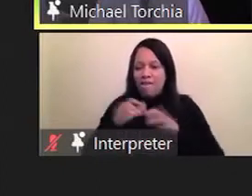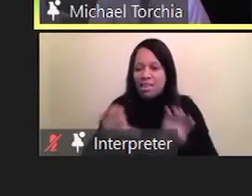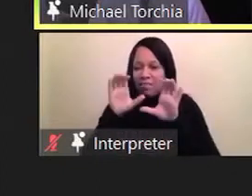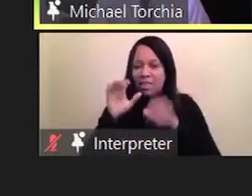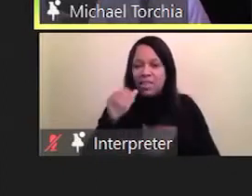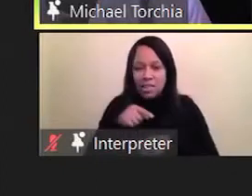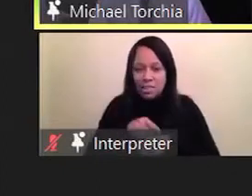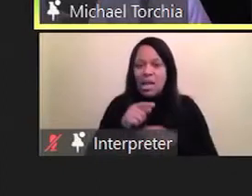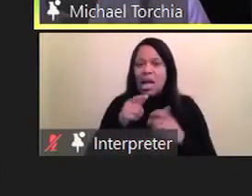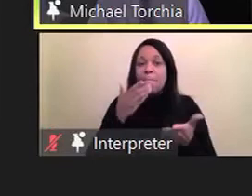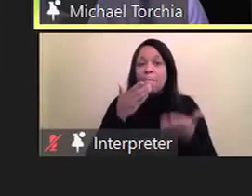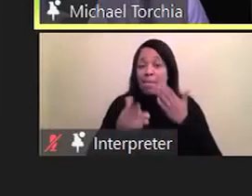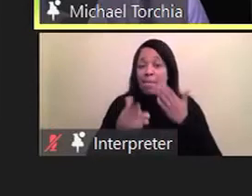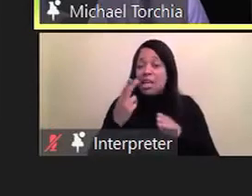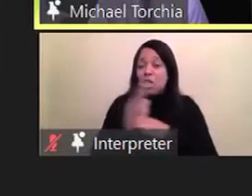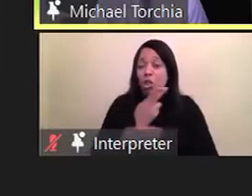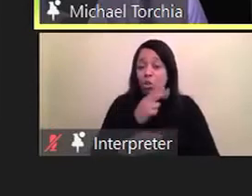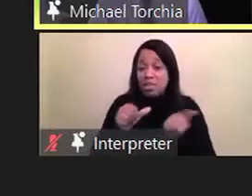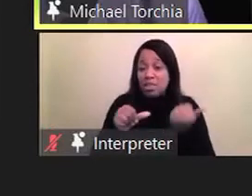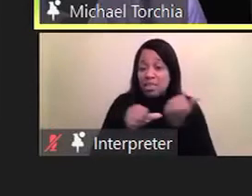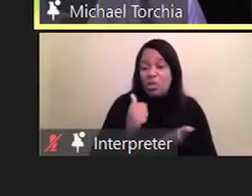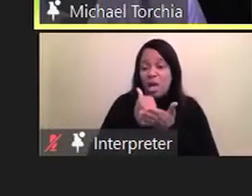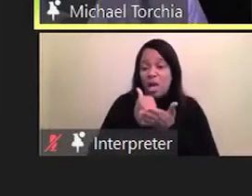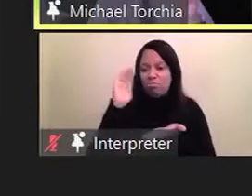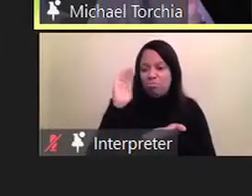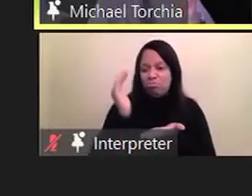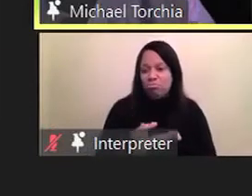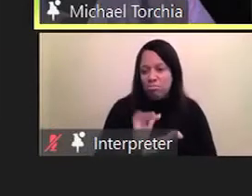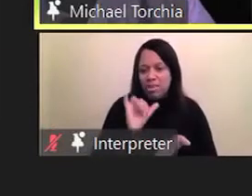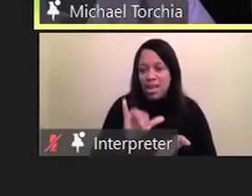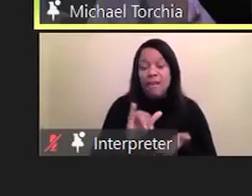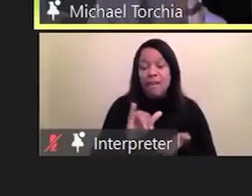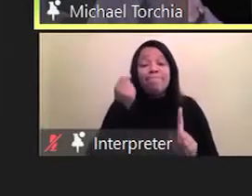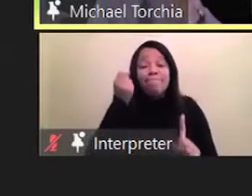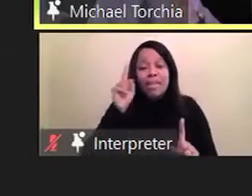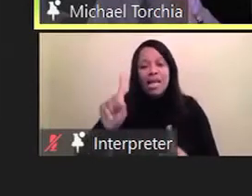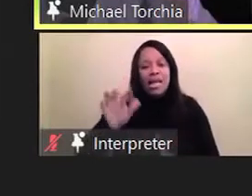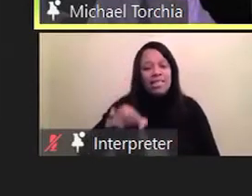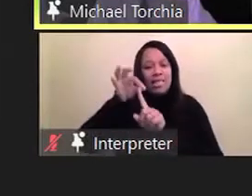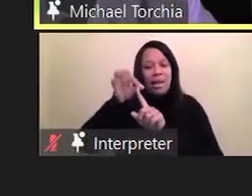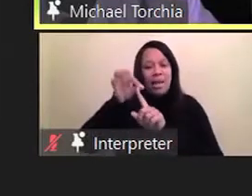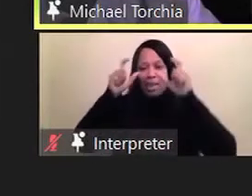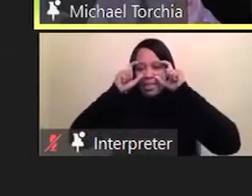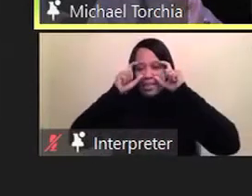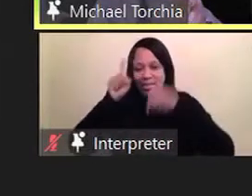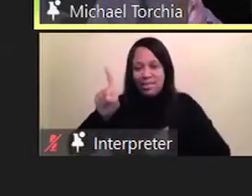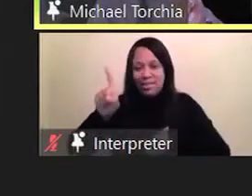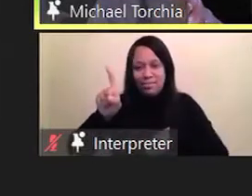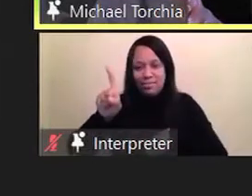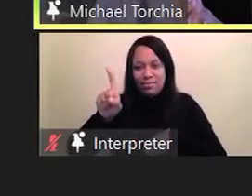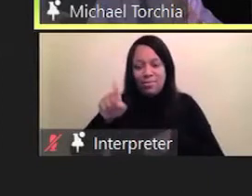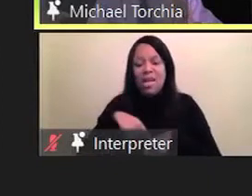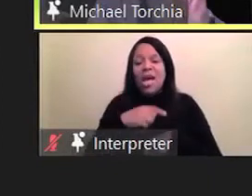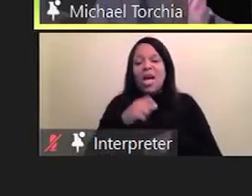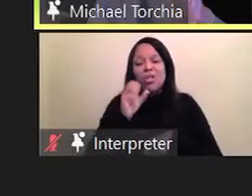or device, except for eyeglasses. That doesn't count. Congress said, that's too far.